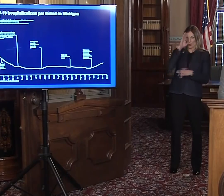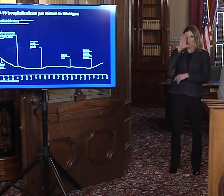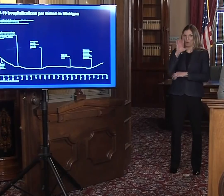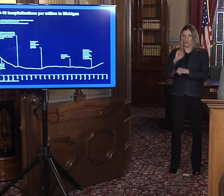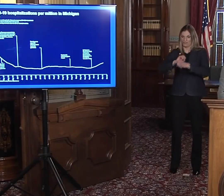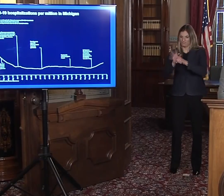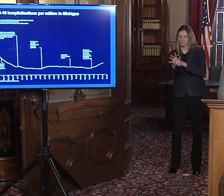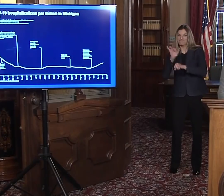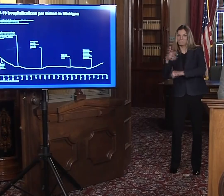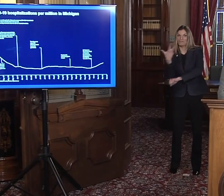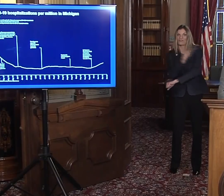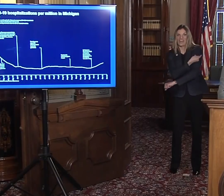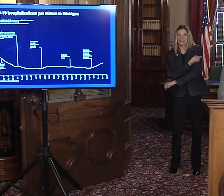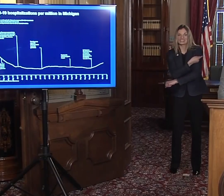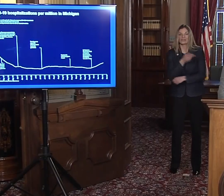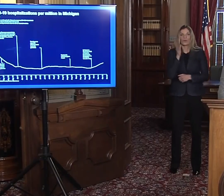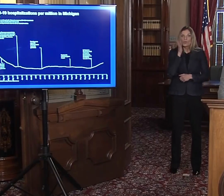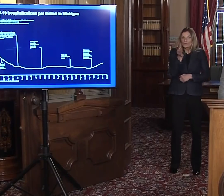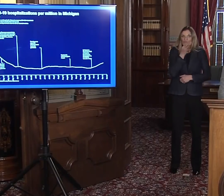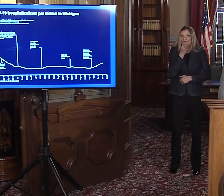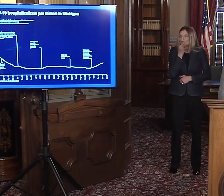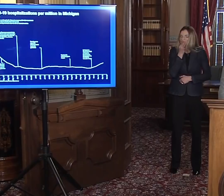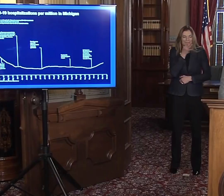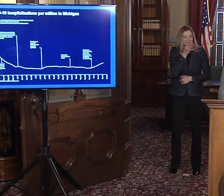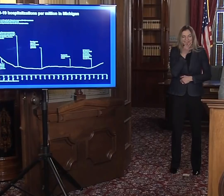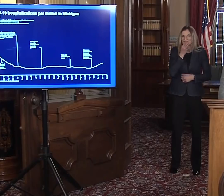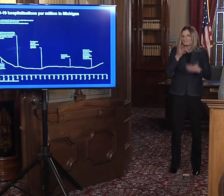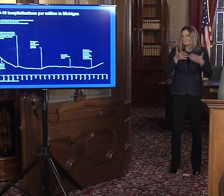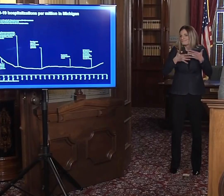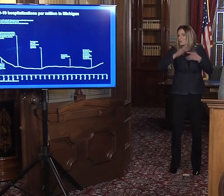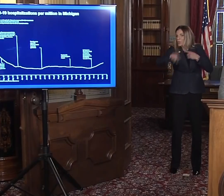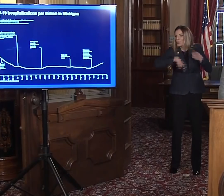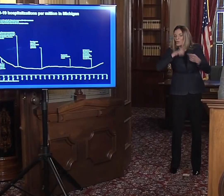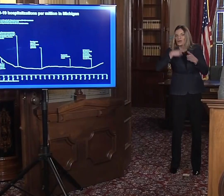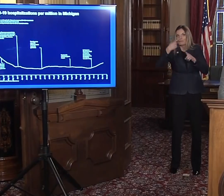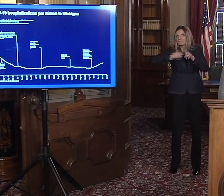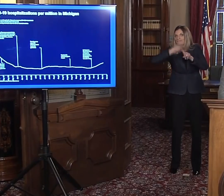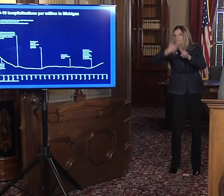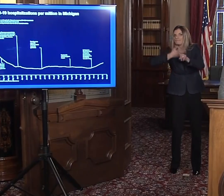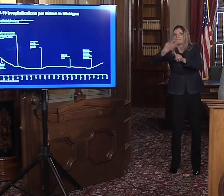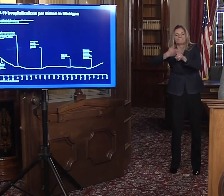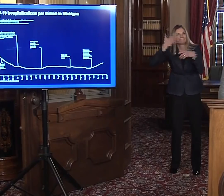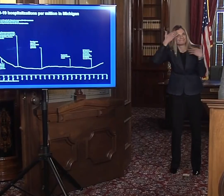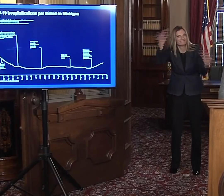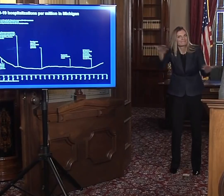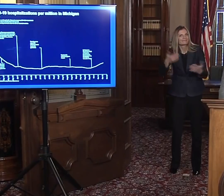BASED ON WHAT WE KNOW, A VACCINE WILL NOT BE AVAILABLE MUCH LESS WIDELY DISTRIBUTED FOR SEVERAL